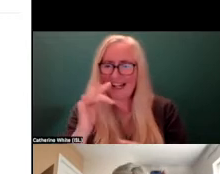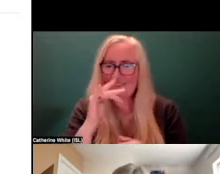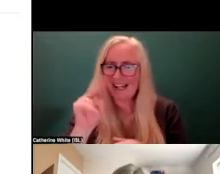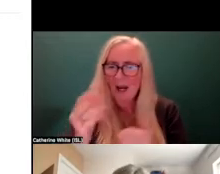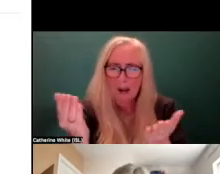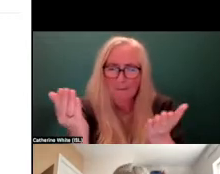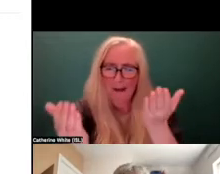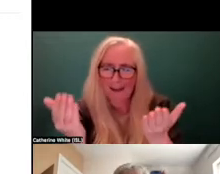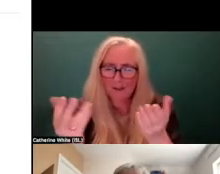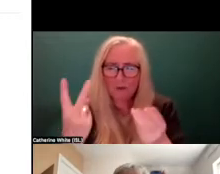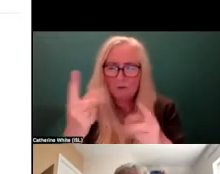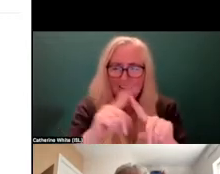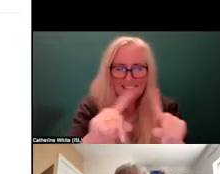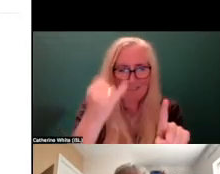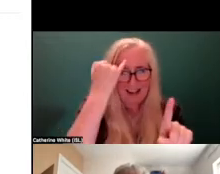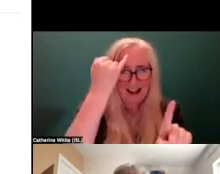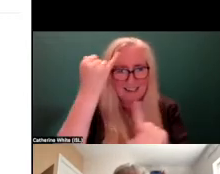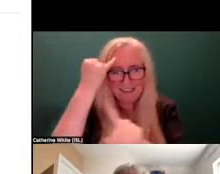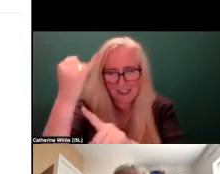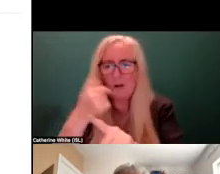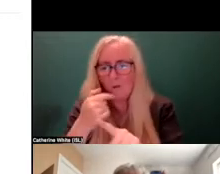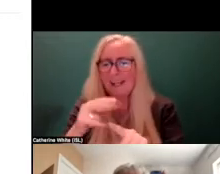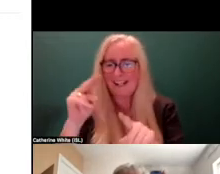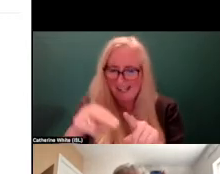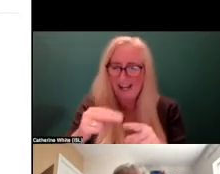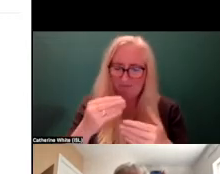And I think if we can balance those two approaches, I think we will be well on the